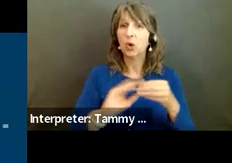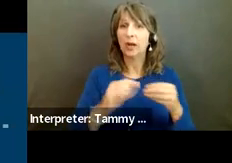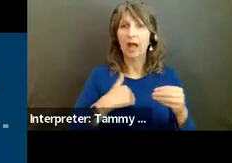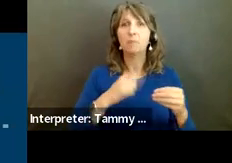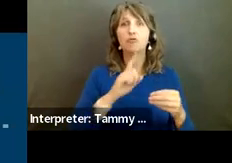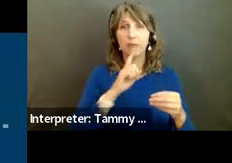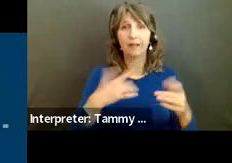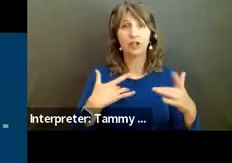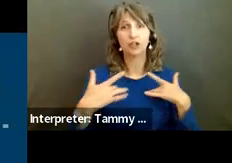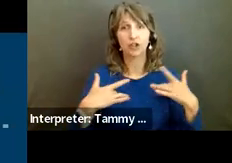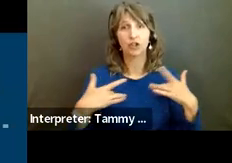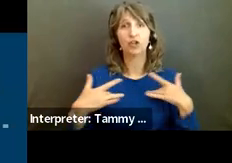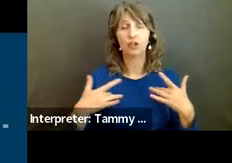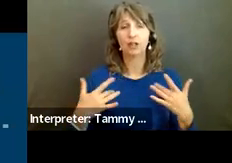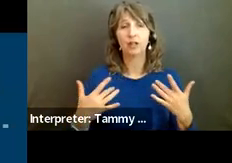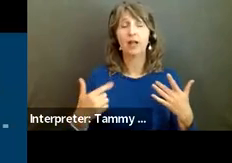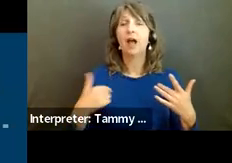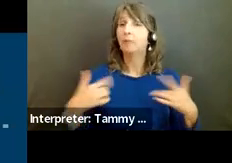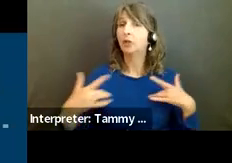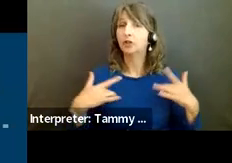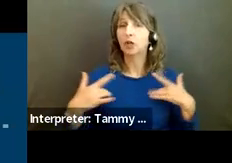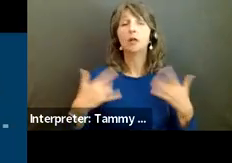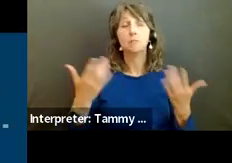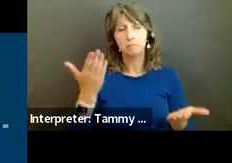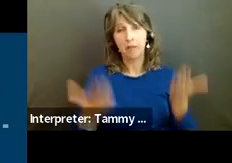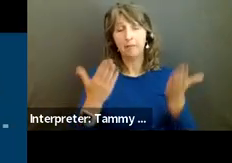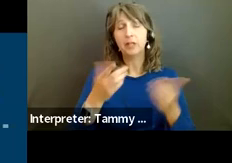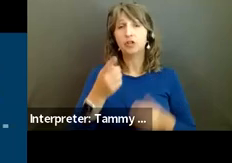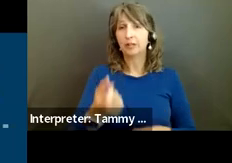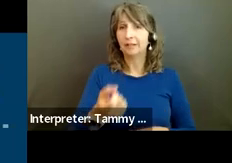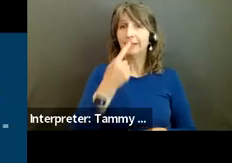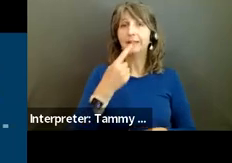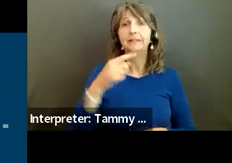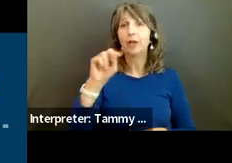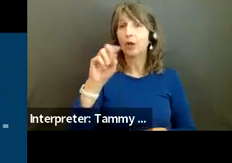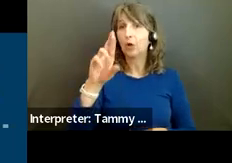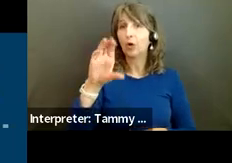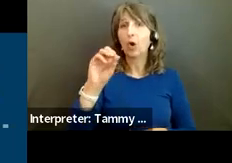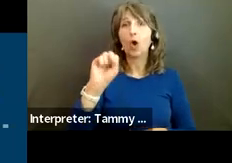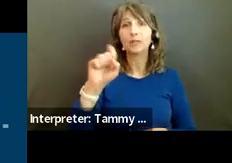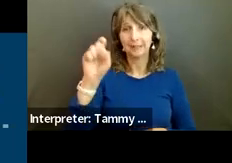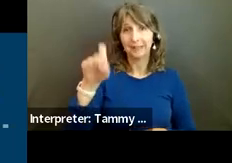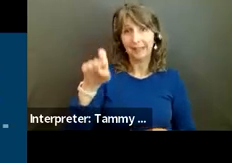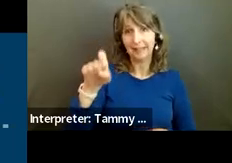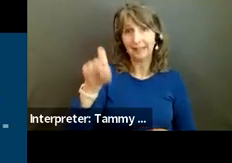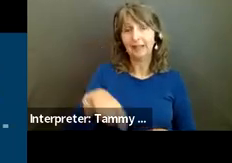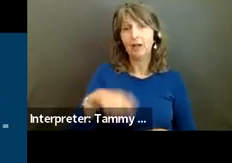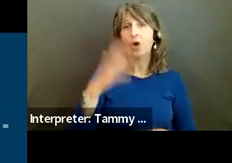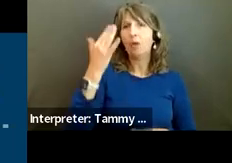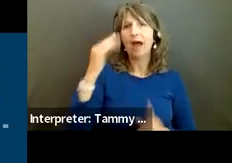I am concerned that she probably needs her. If she's been taking them for 20 years, she's probably going to withdraw if she doesn't have them.